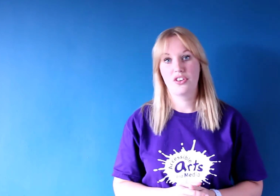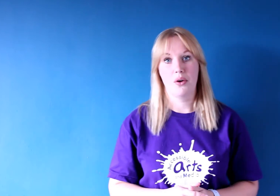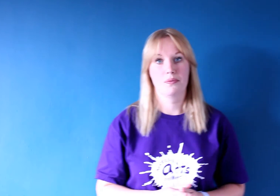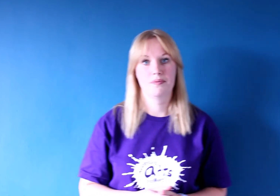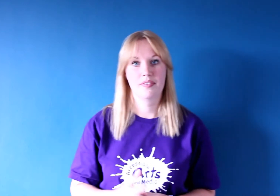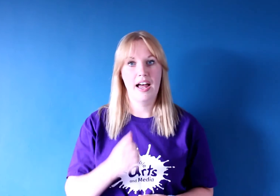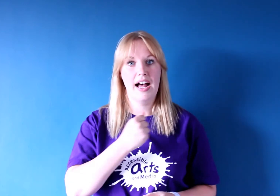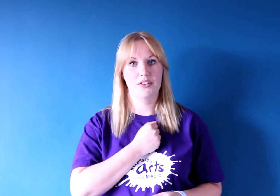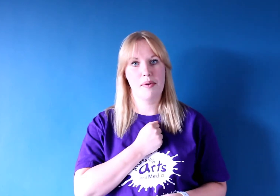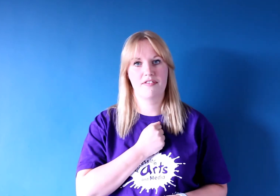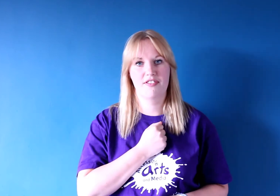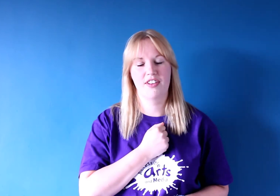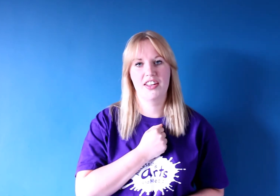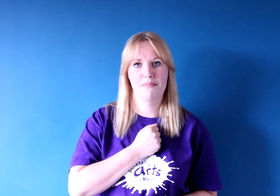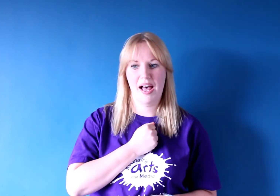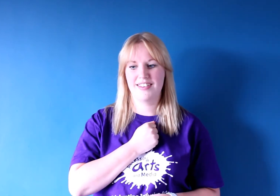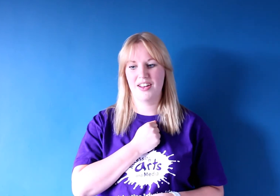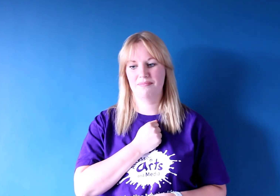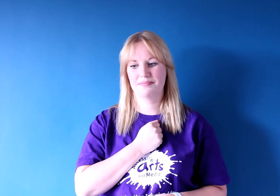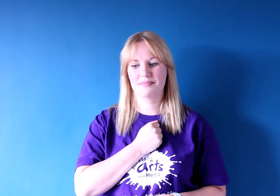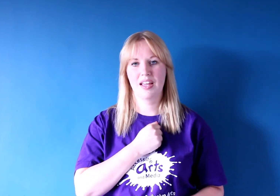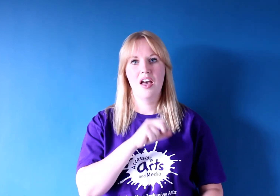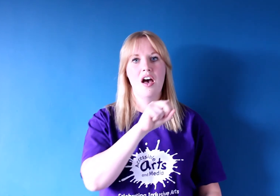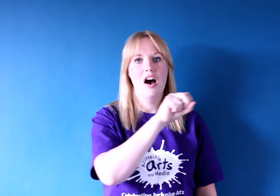So. I’ll do a bit first, my turn.